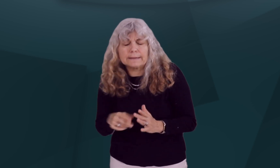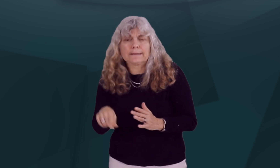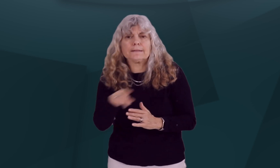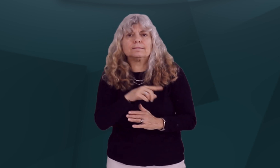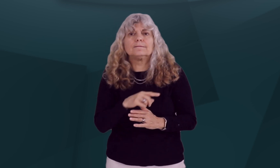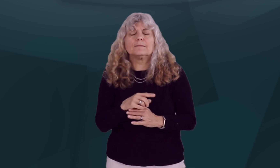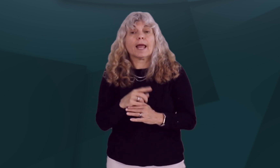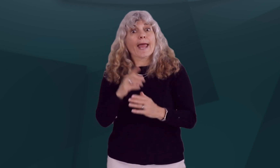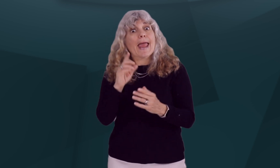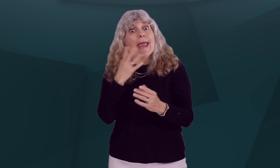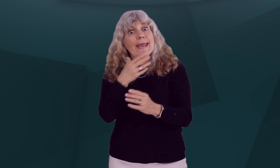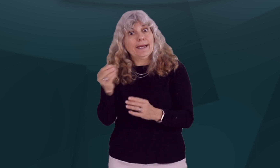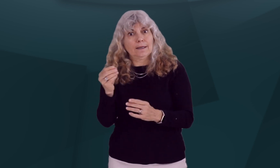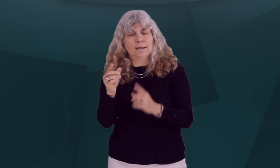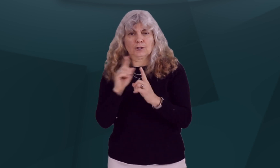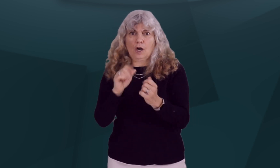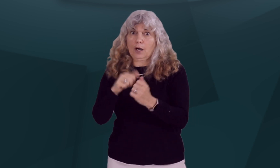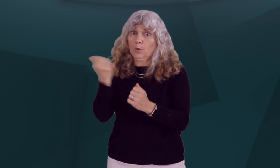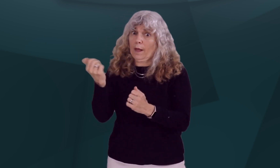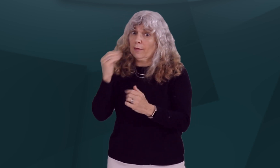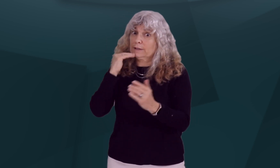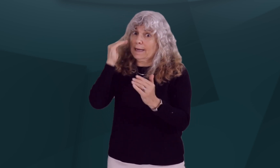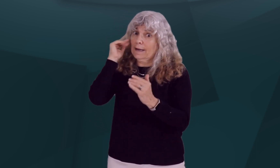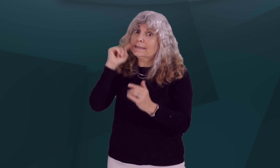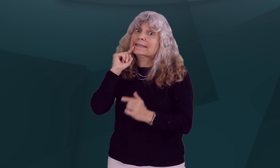Look on the internet. And talk with other deaf adults as well.